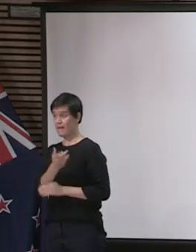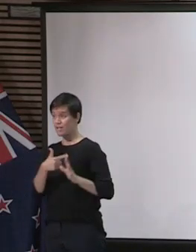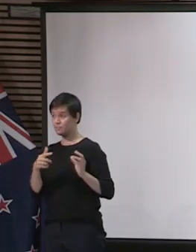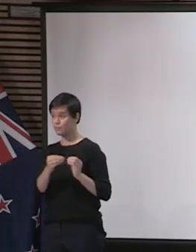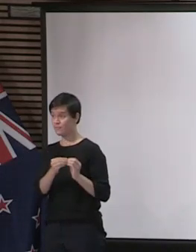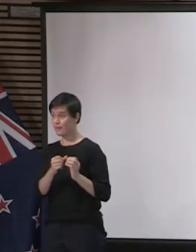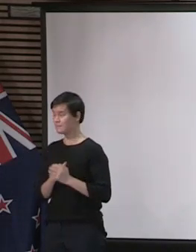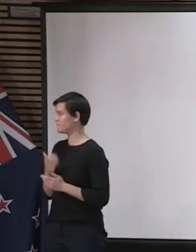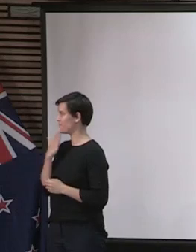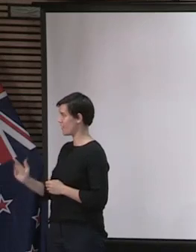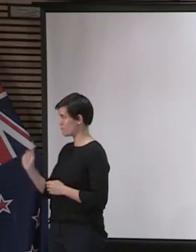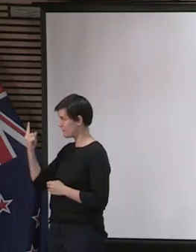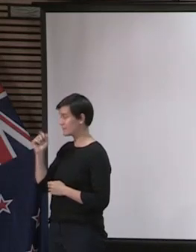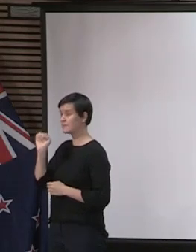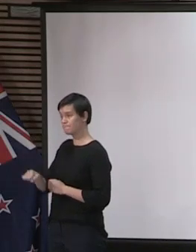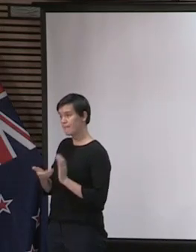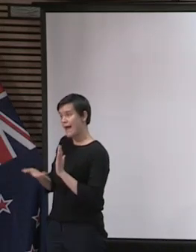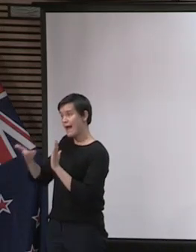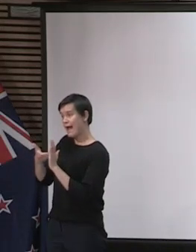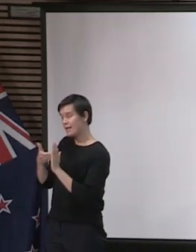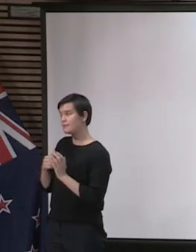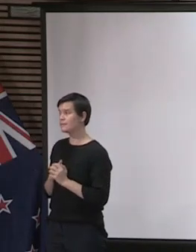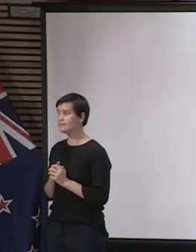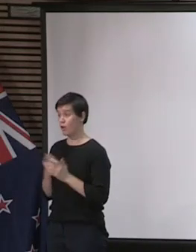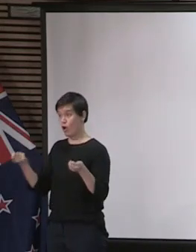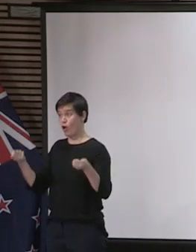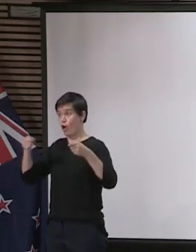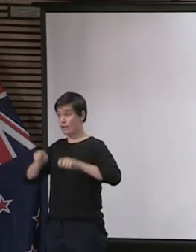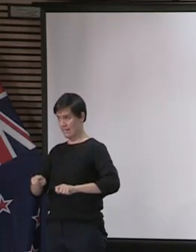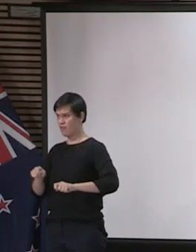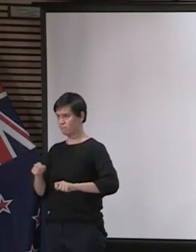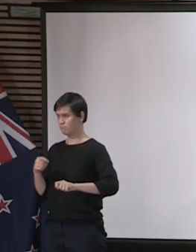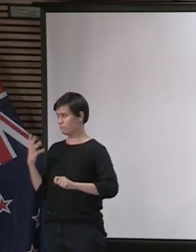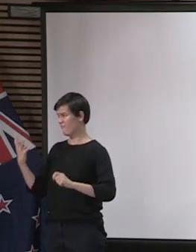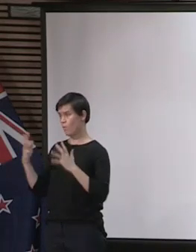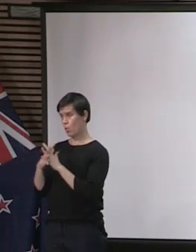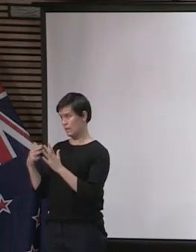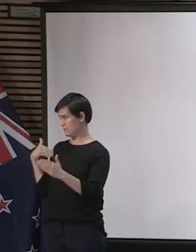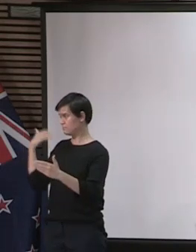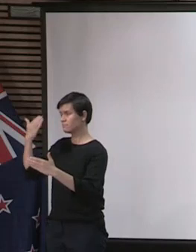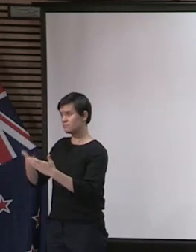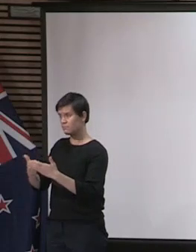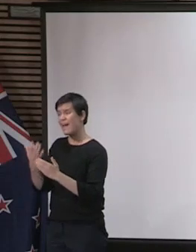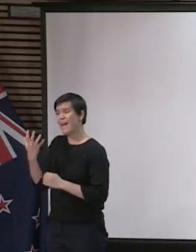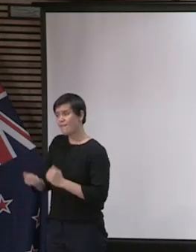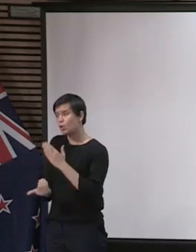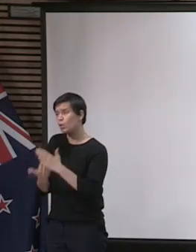testing that has been under way. Dr Bloomfield. One thing to add to that, Prime Minister. One of the things